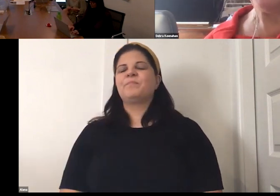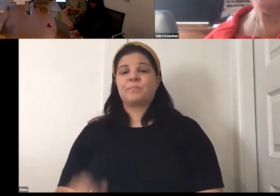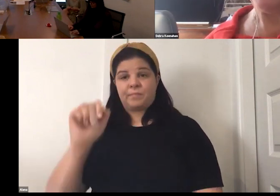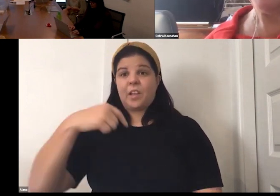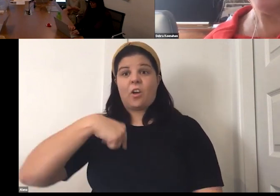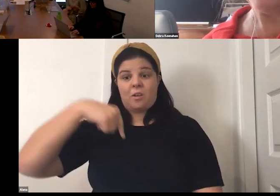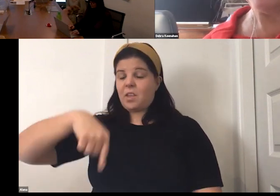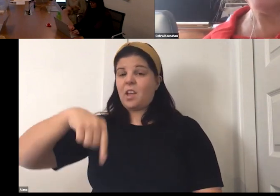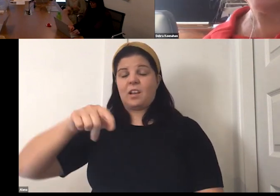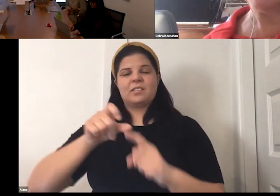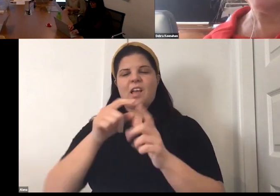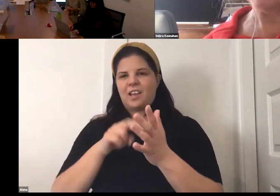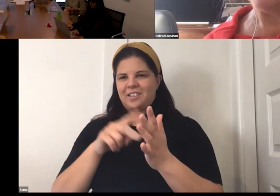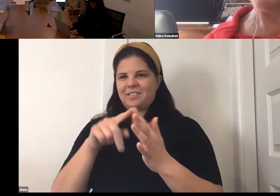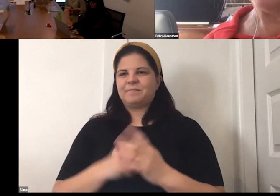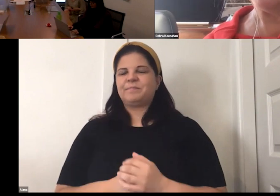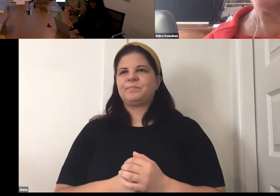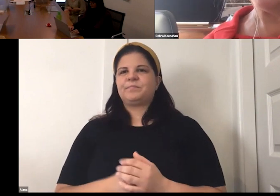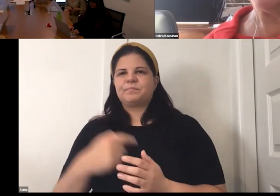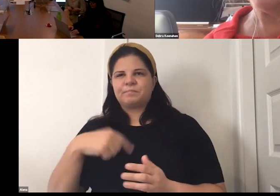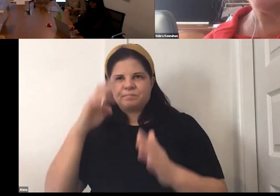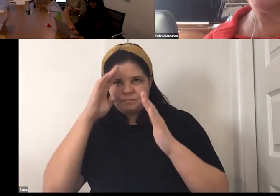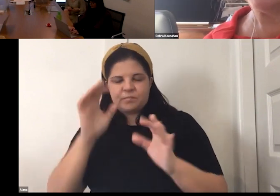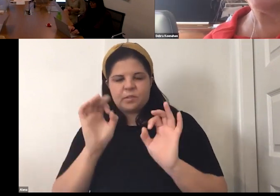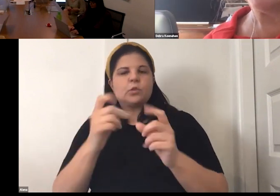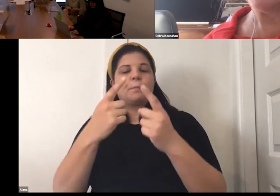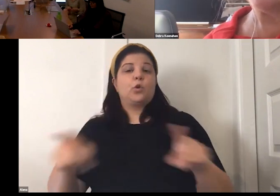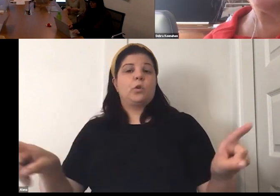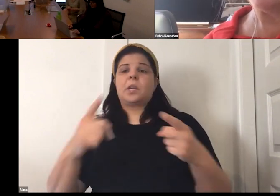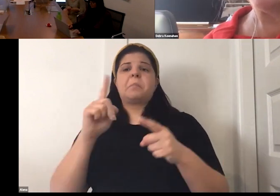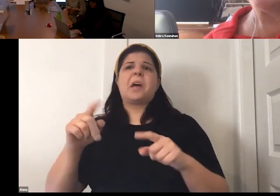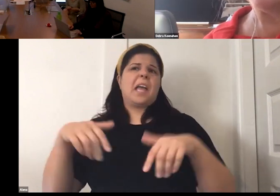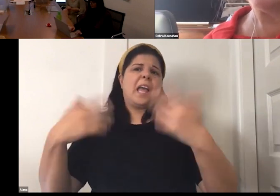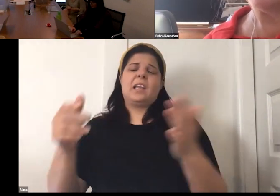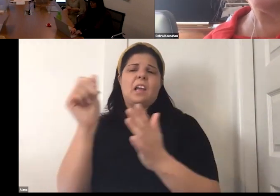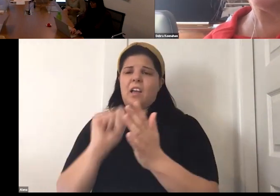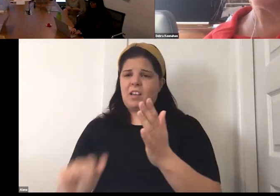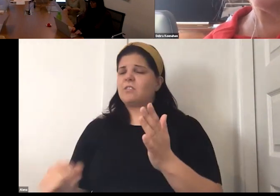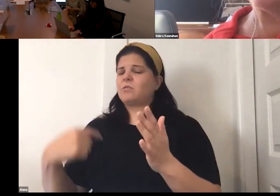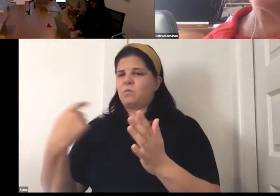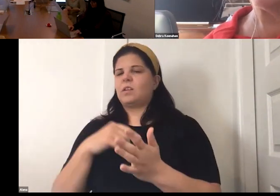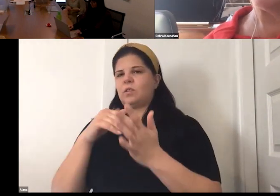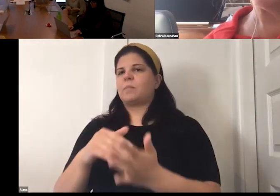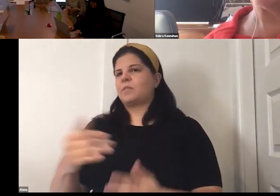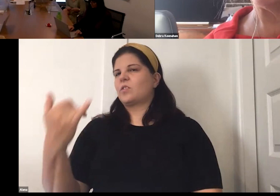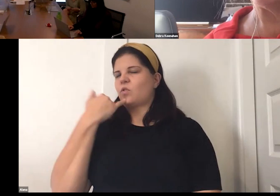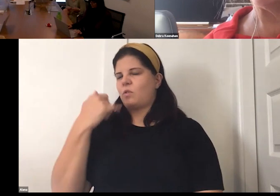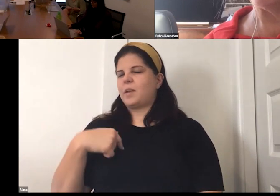My speciality is music so we all look after all artforms here so give us a call.